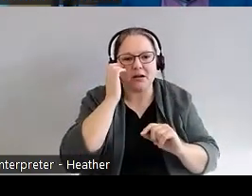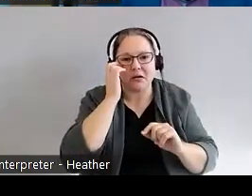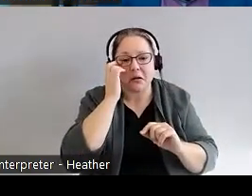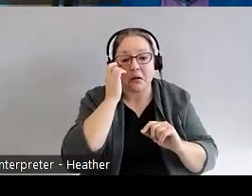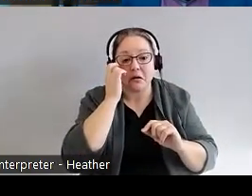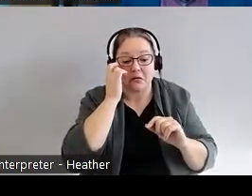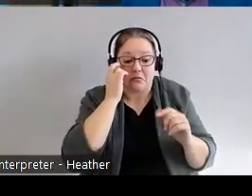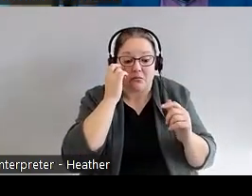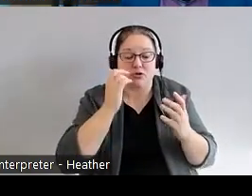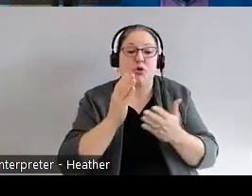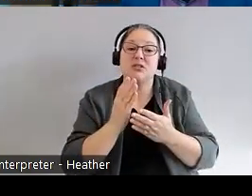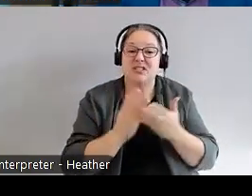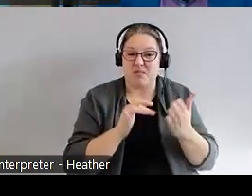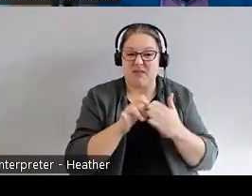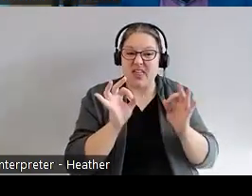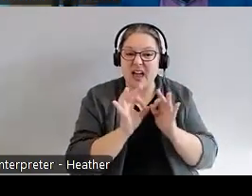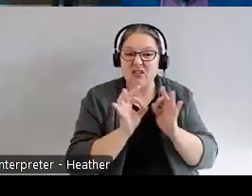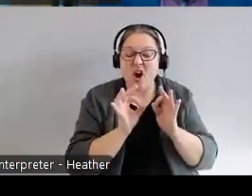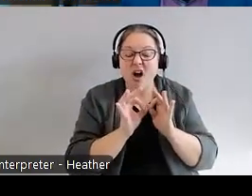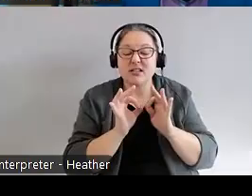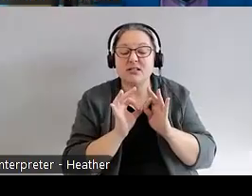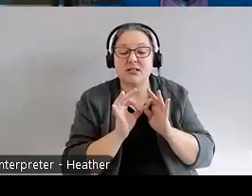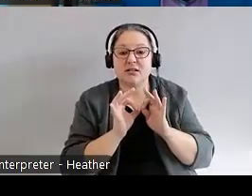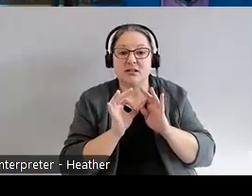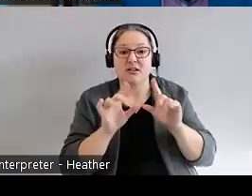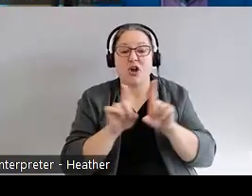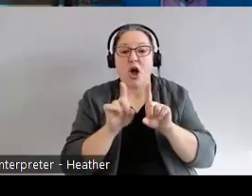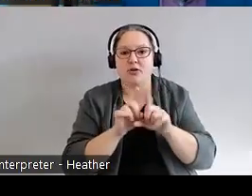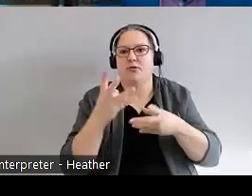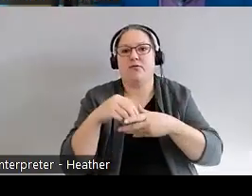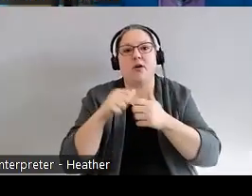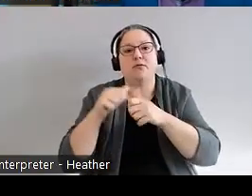of course, some of this cost also goes into um you know, training new staff after your staff members